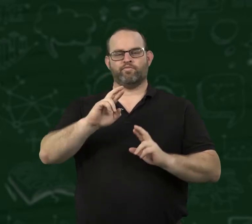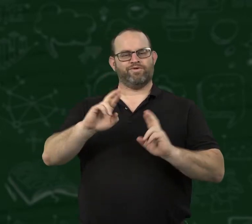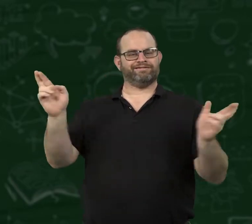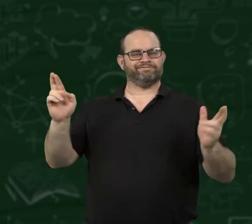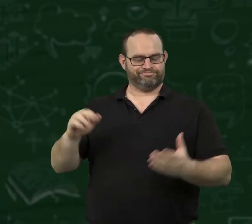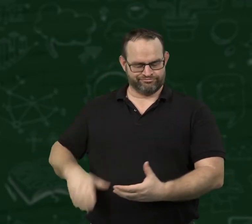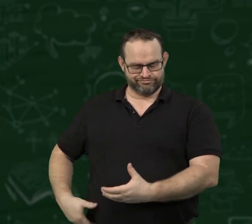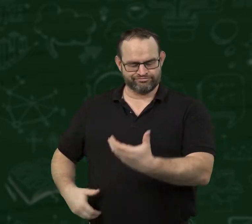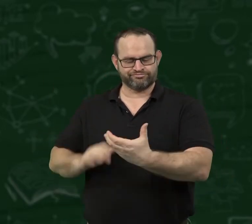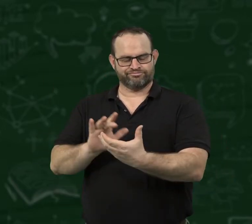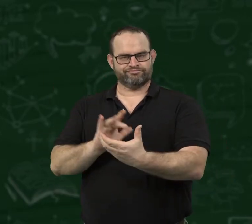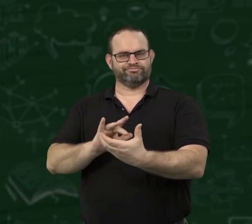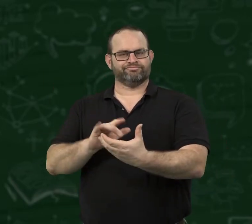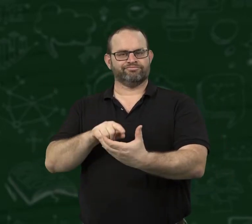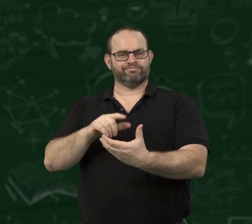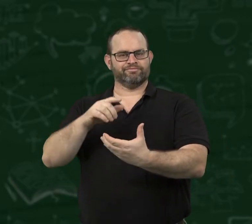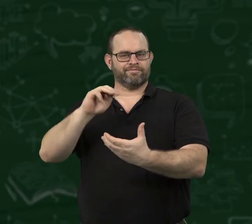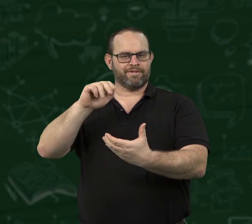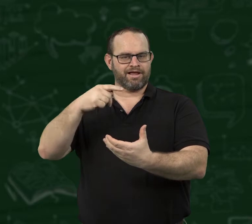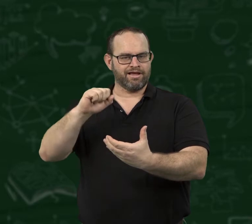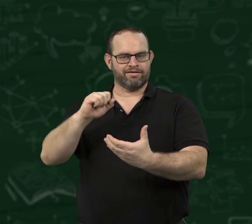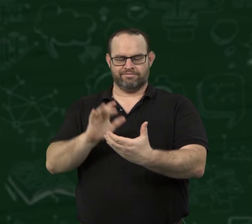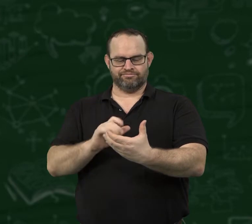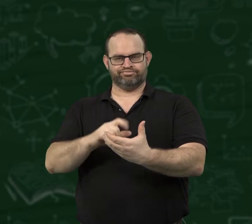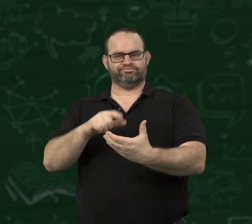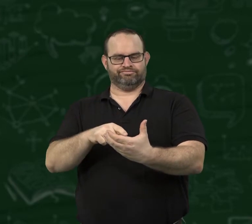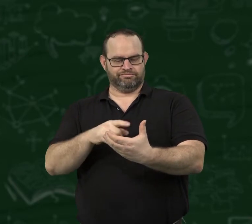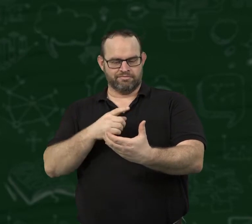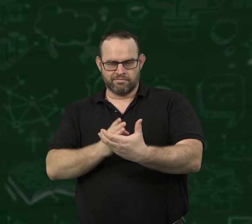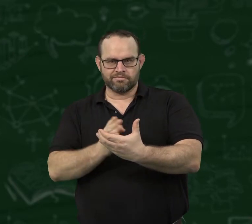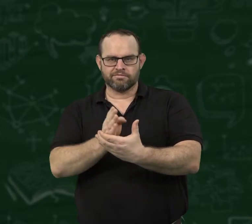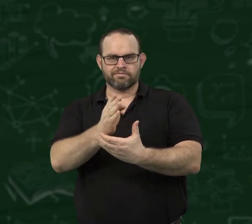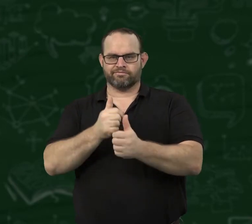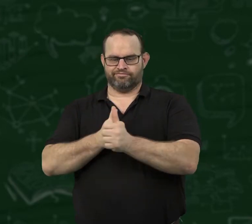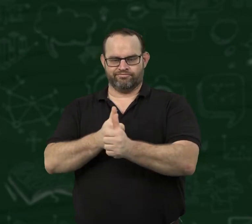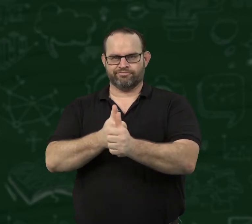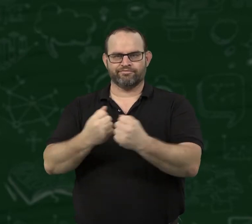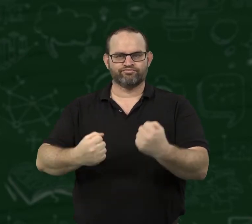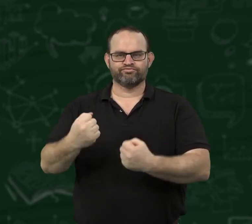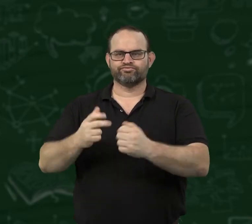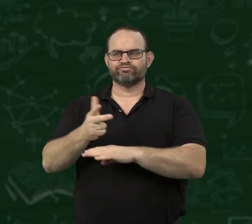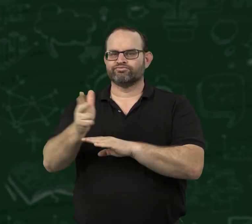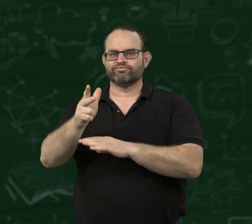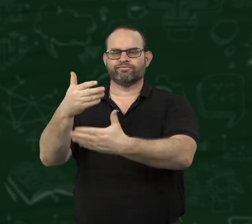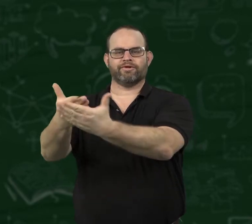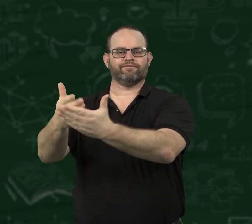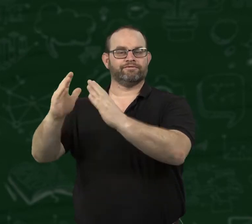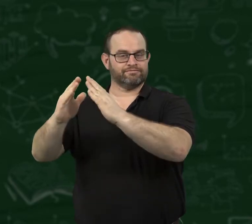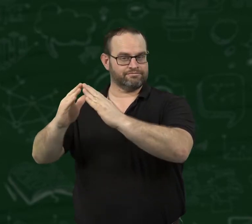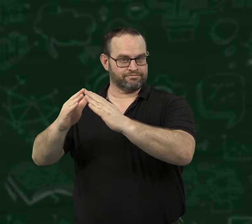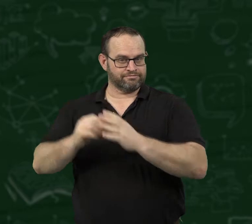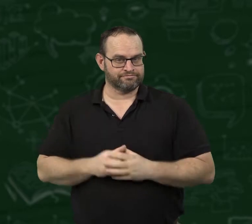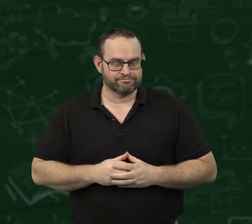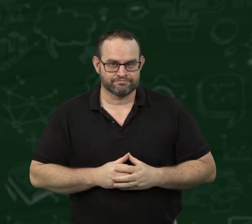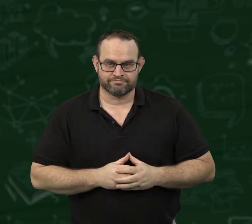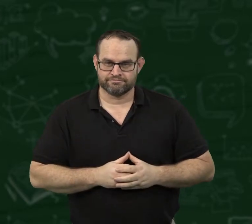Today, you can pull out your phone, open the map app, and navigate to wherever you want to go.